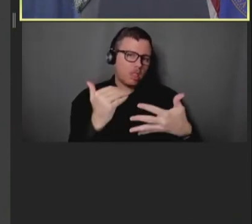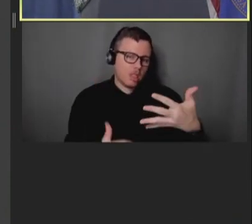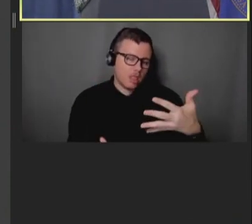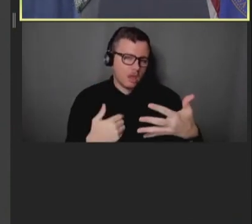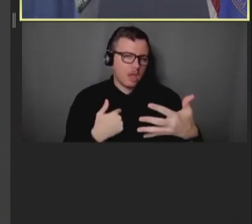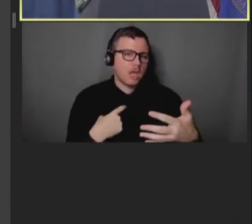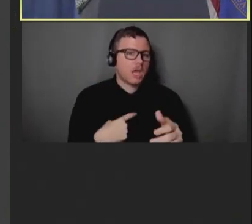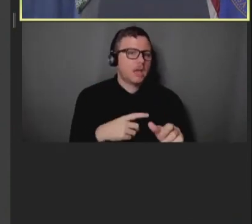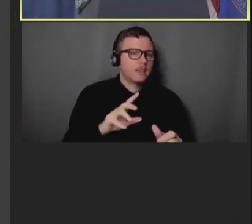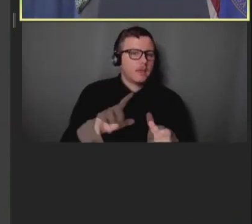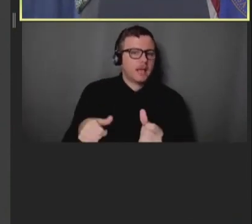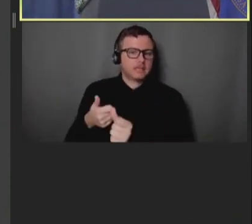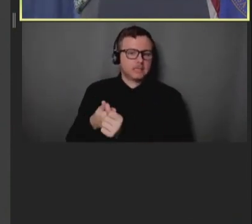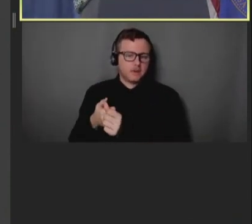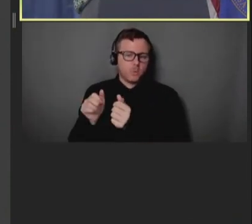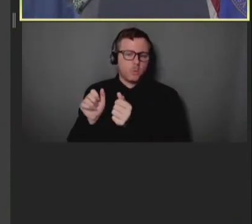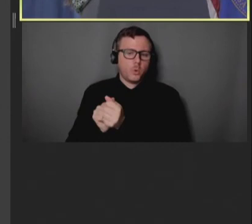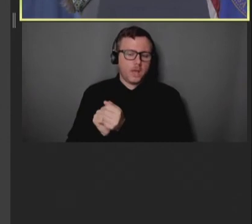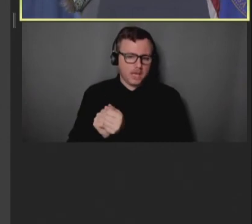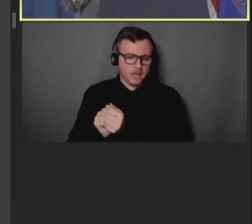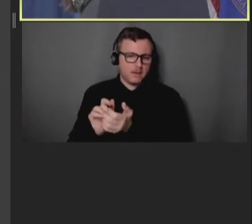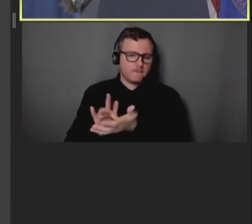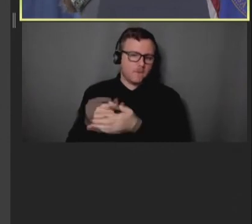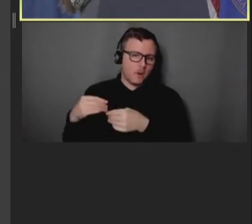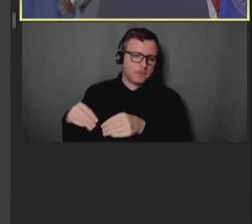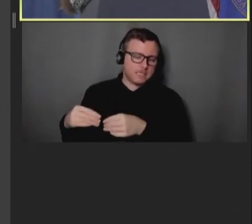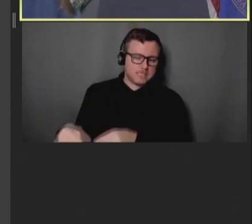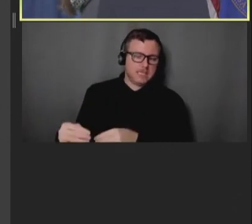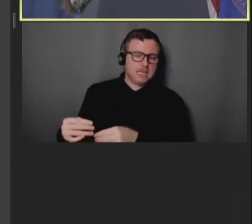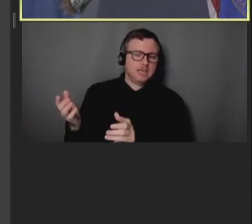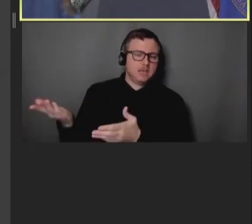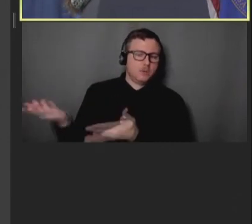with the pharmacists, or the pharmacies, that were just delivering the vaccines,